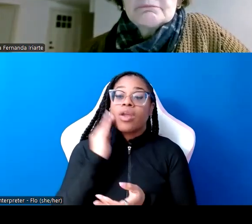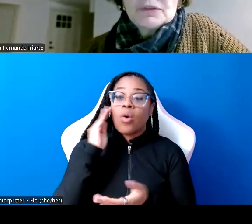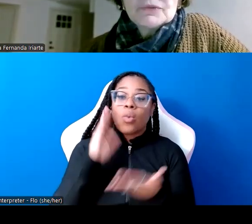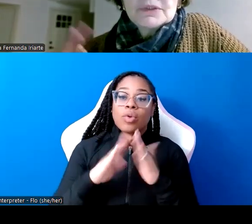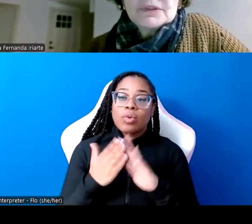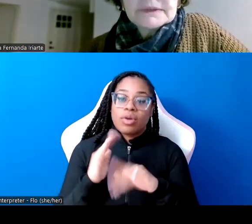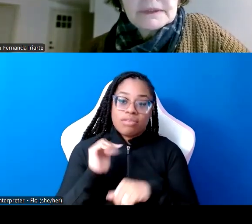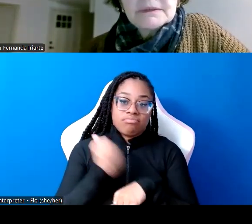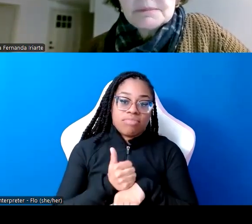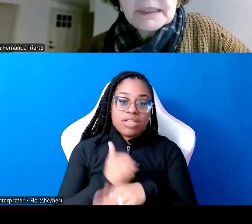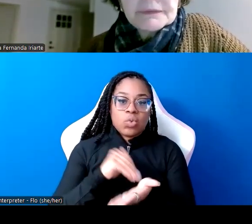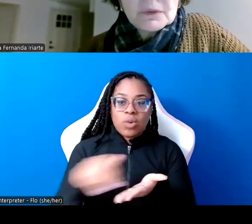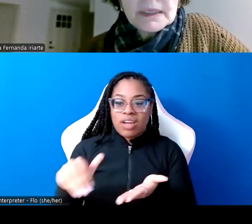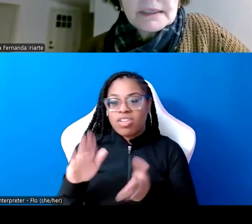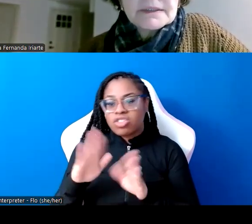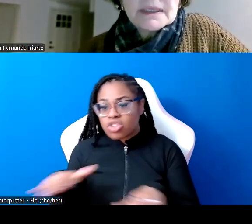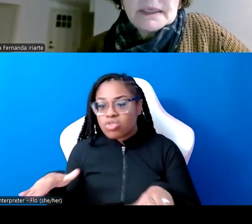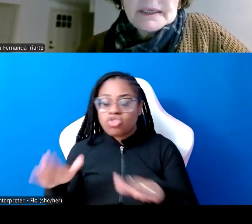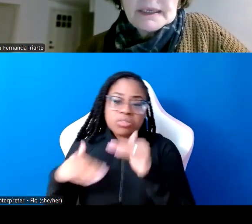children, adults can apply for it.